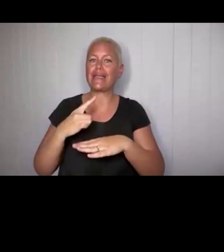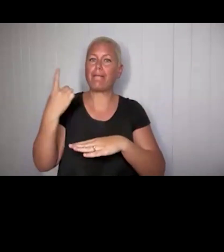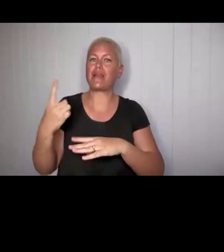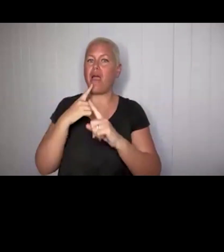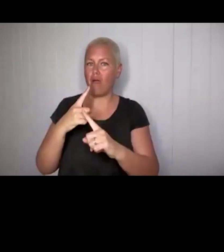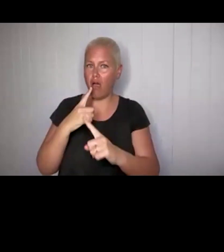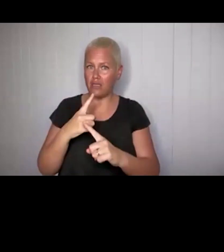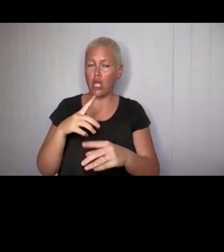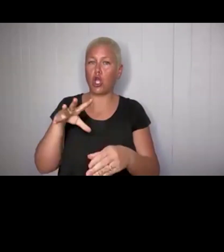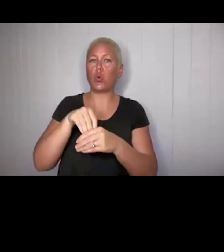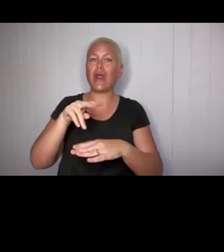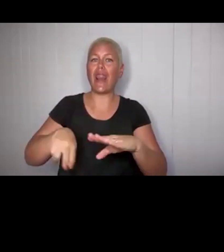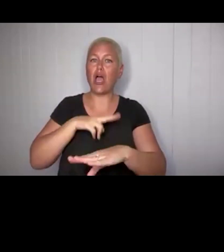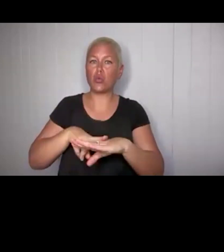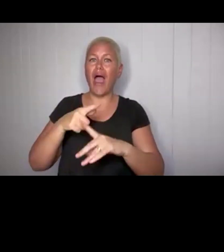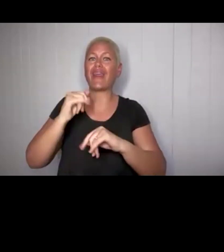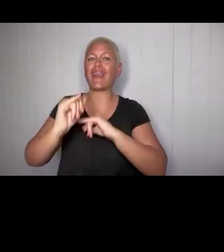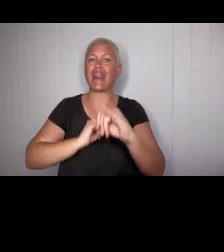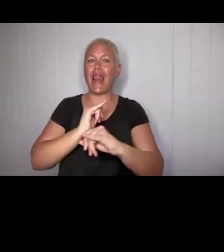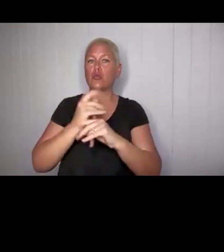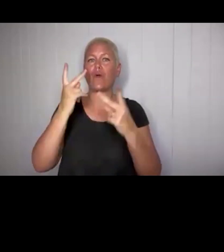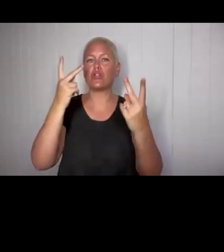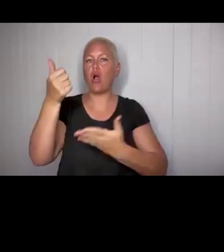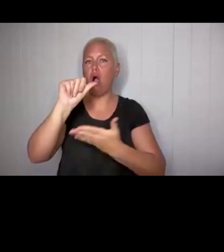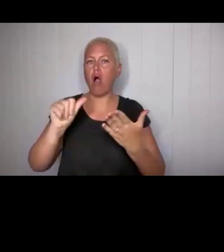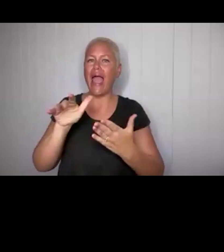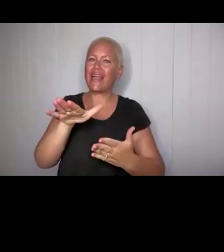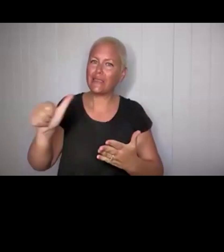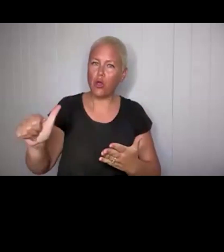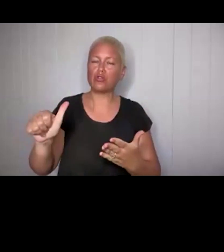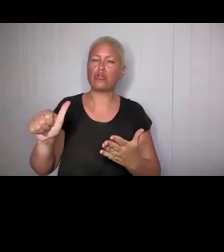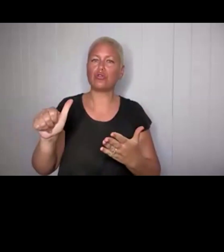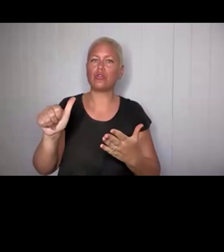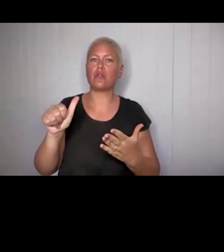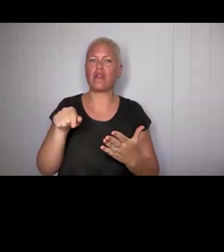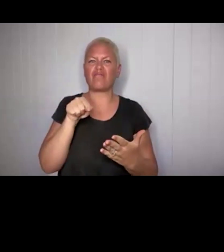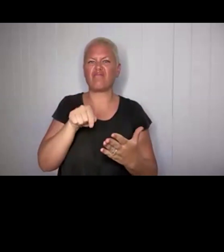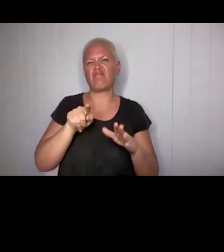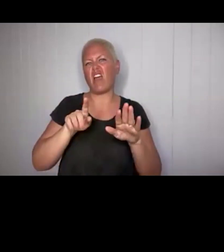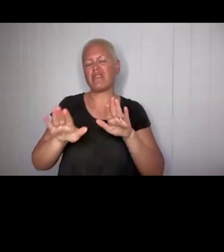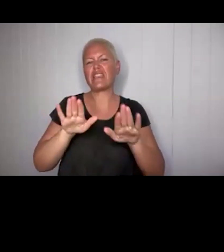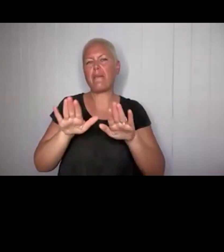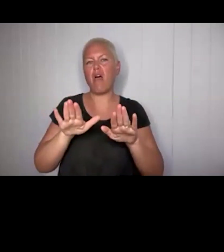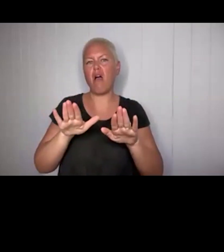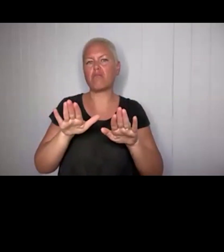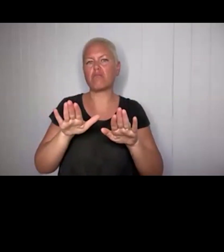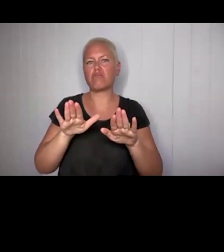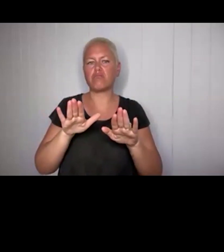including national and international regional arts experts. This is a similar convention to